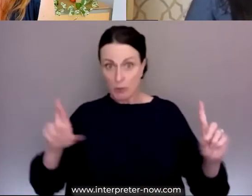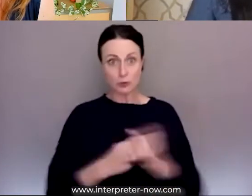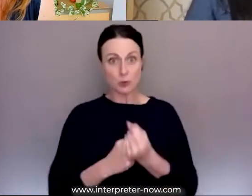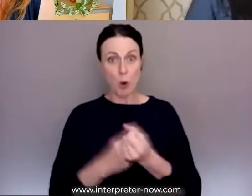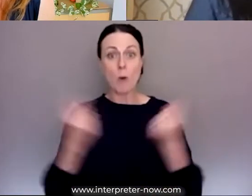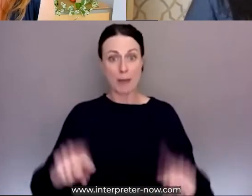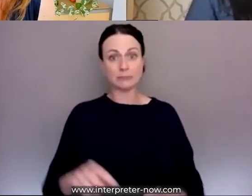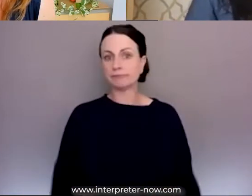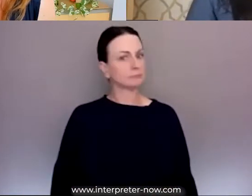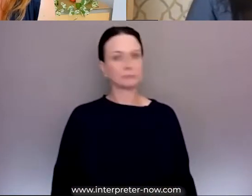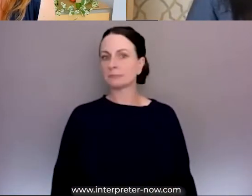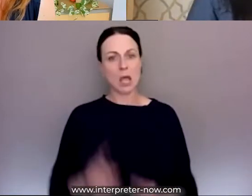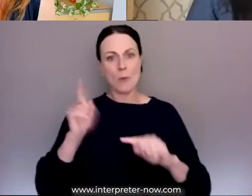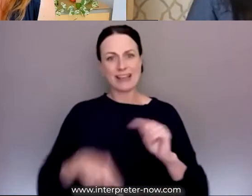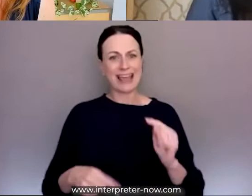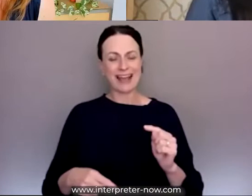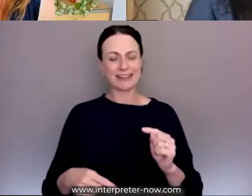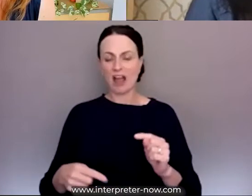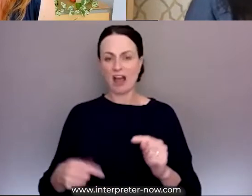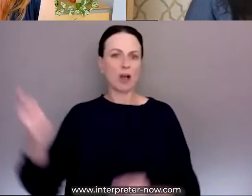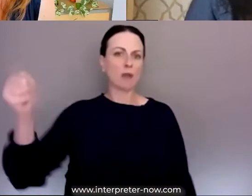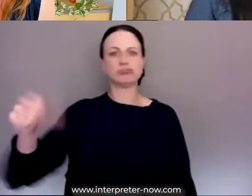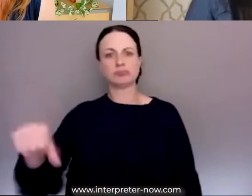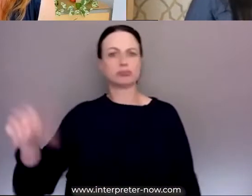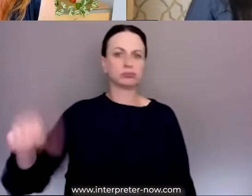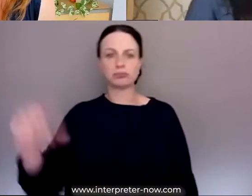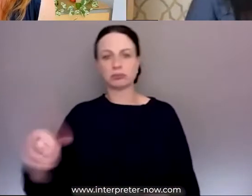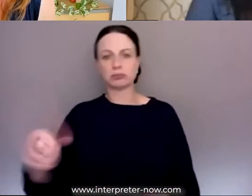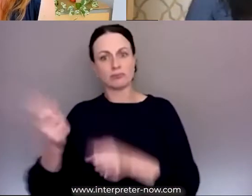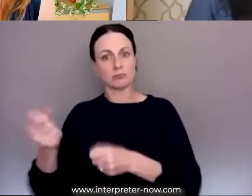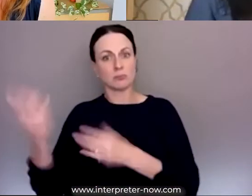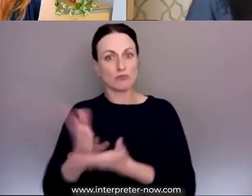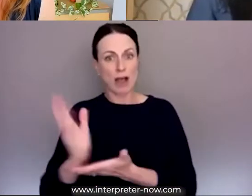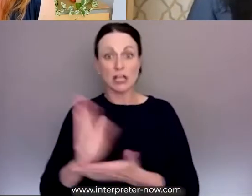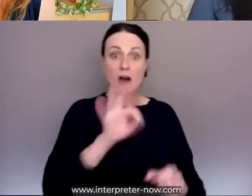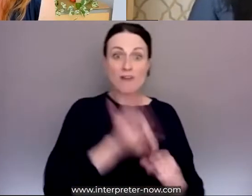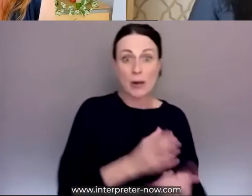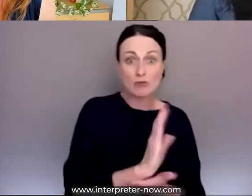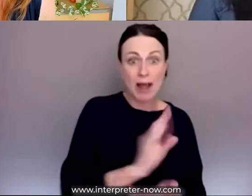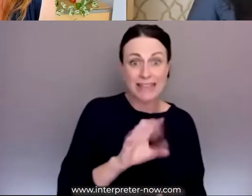We can't have the overturning of these rights like we've been seeing. The Voting Rights Act as another example.